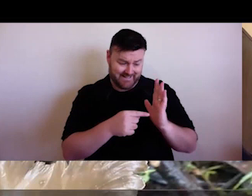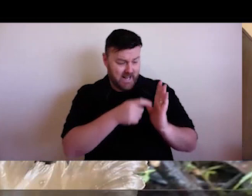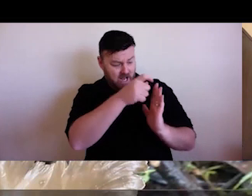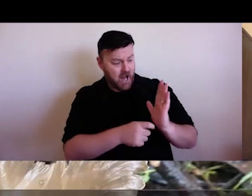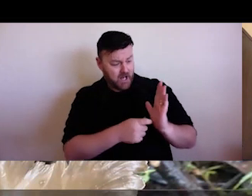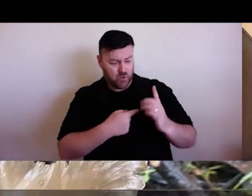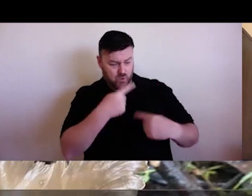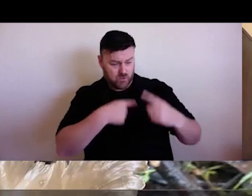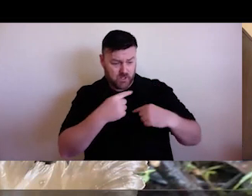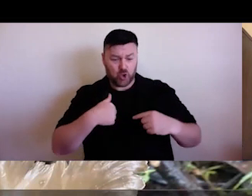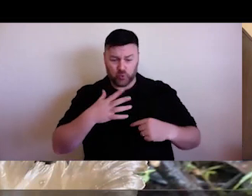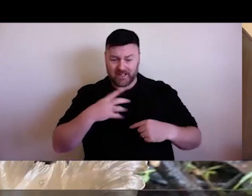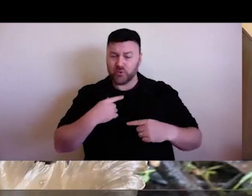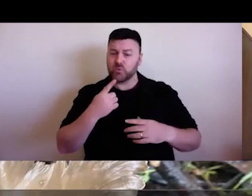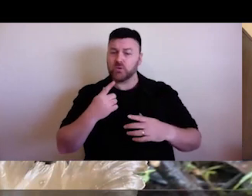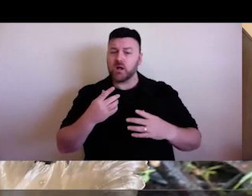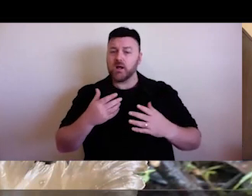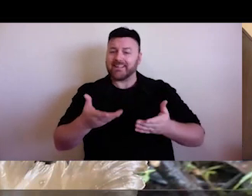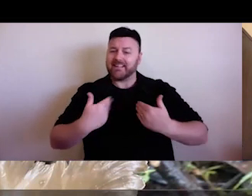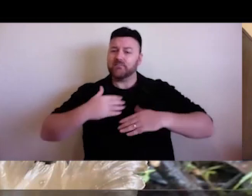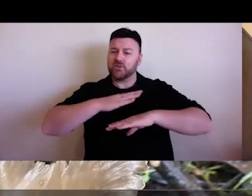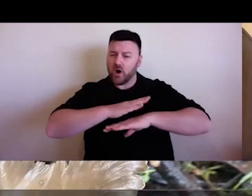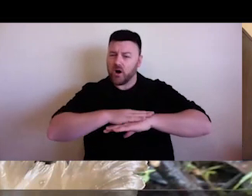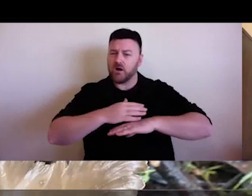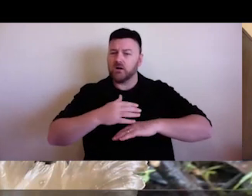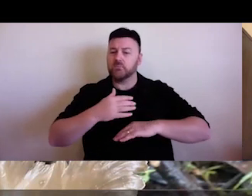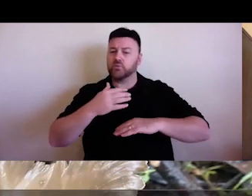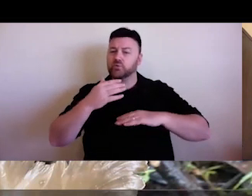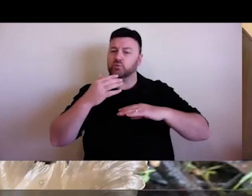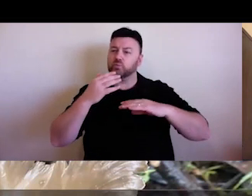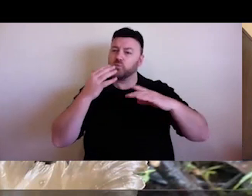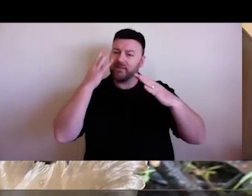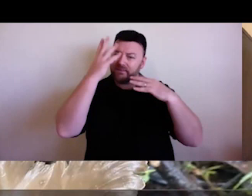that noise, if you need to. But also to think about what now skills,